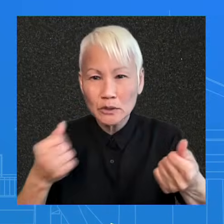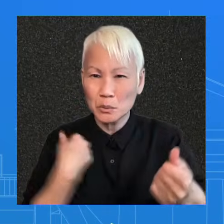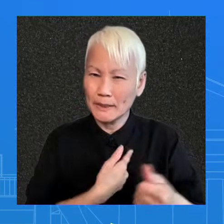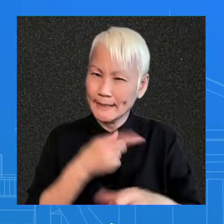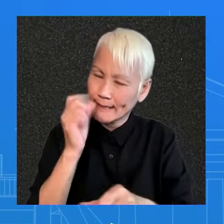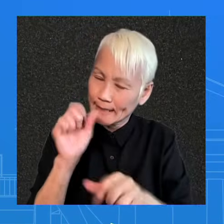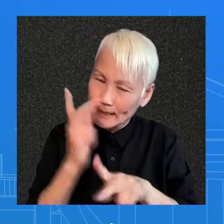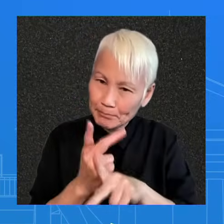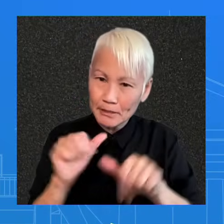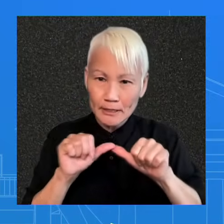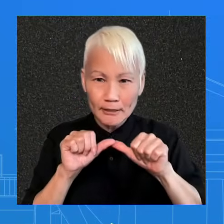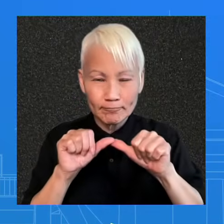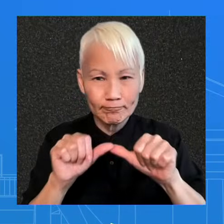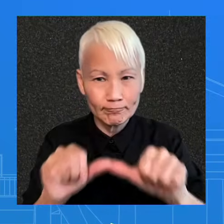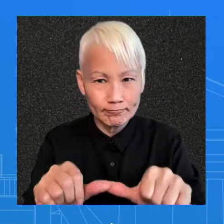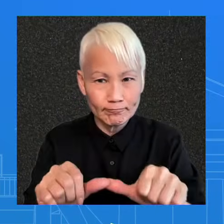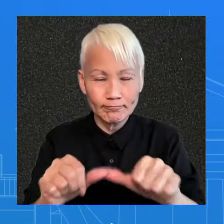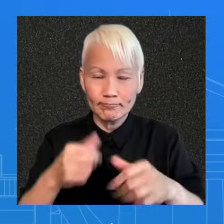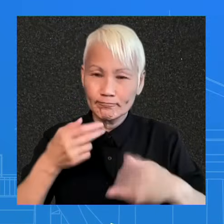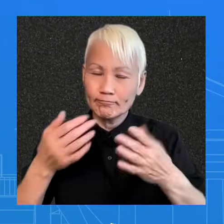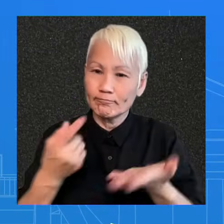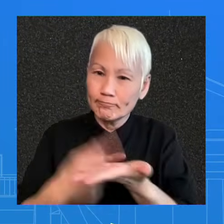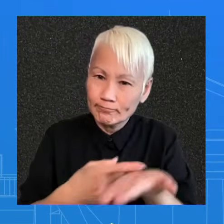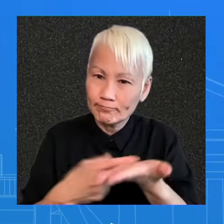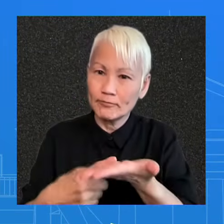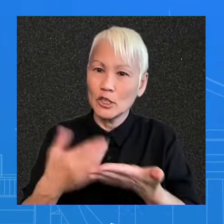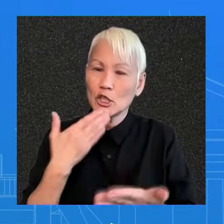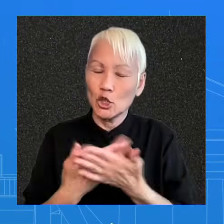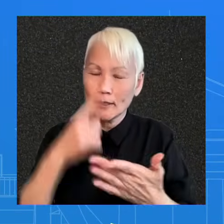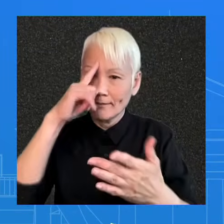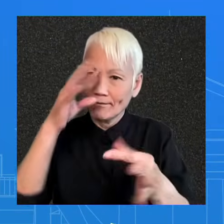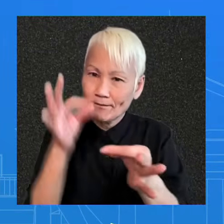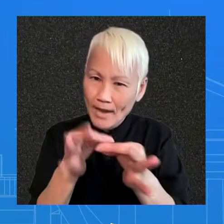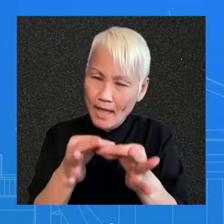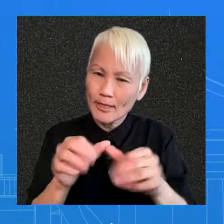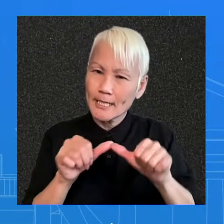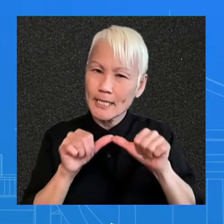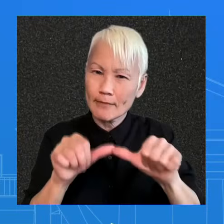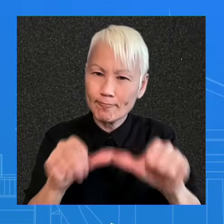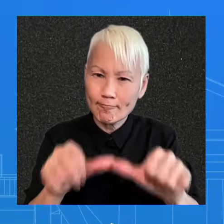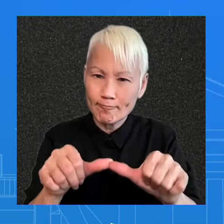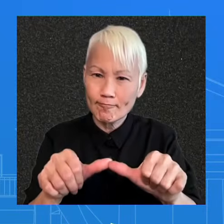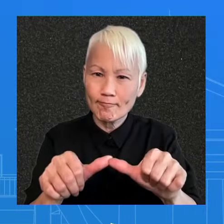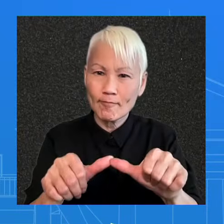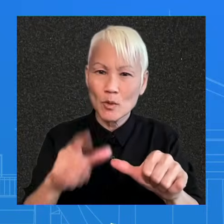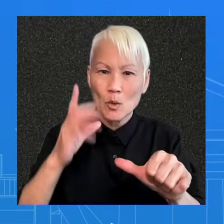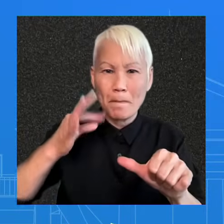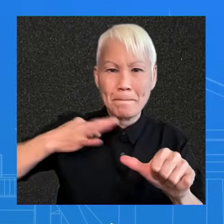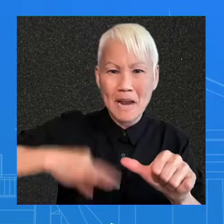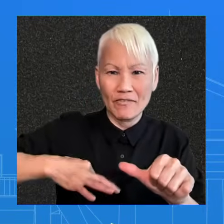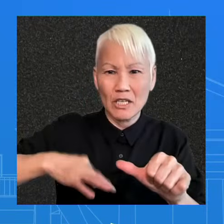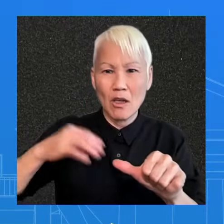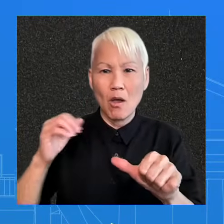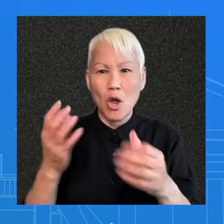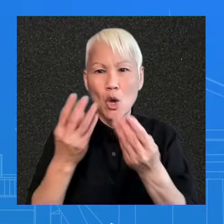to work in good faith toward a mutually beneficial resolution that ensures that workers get the fair